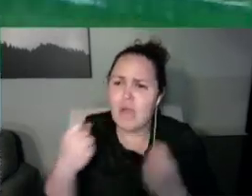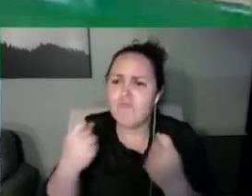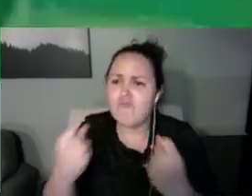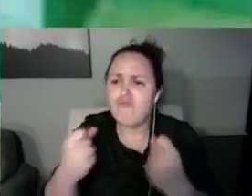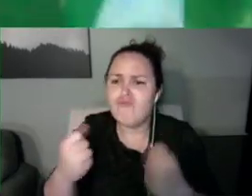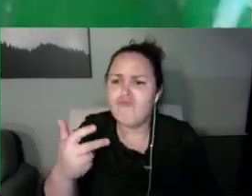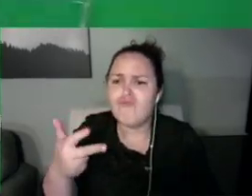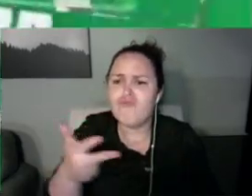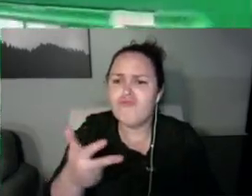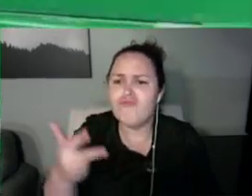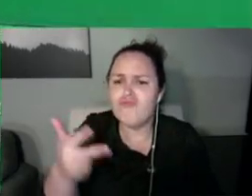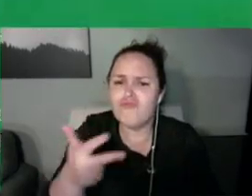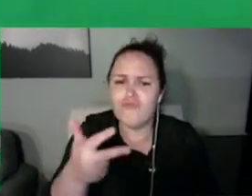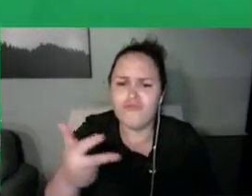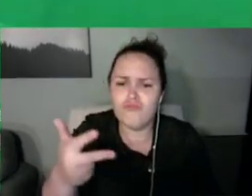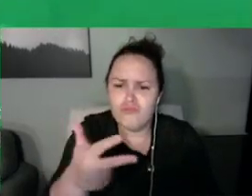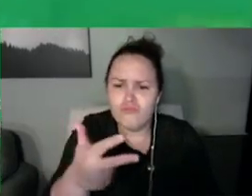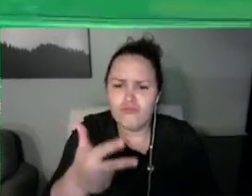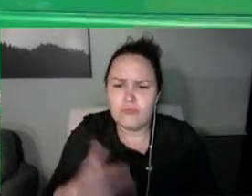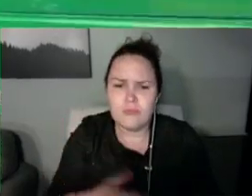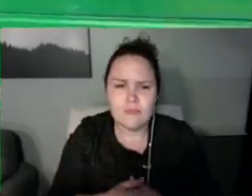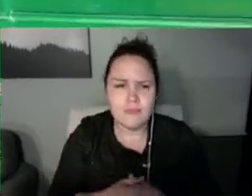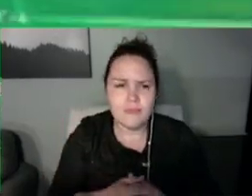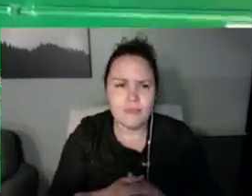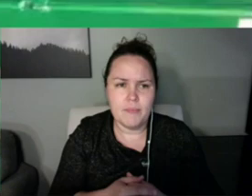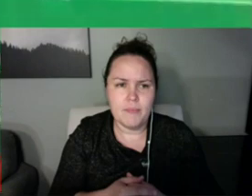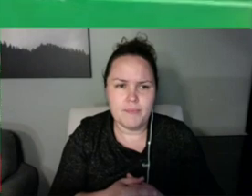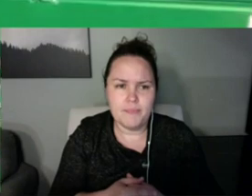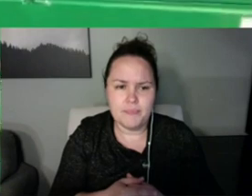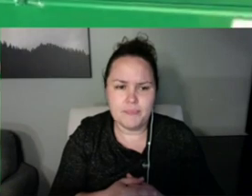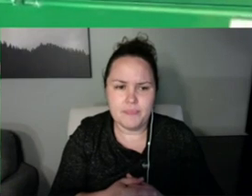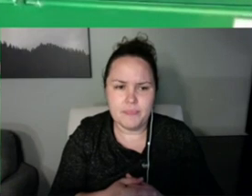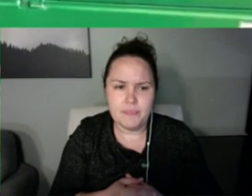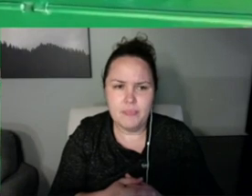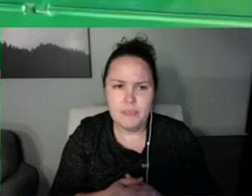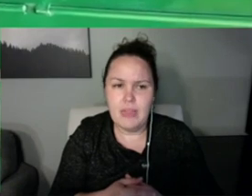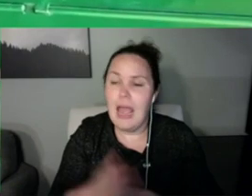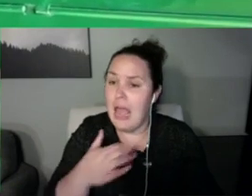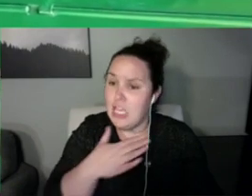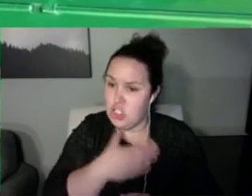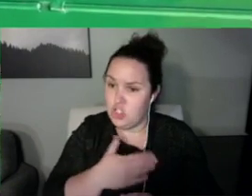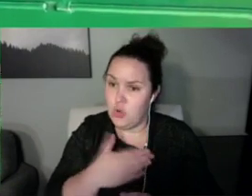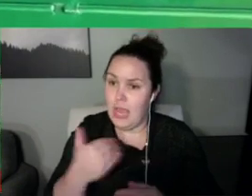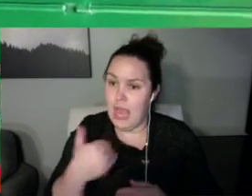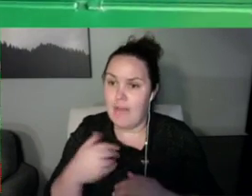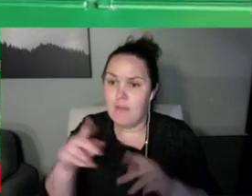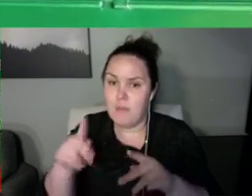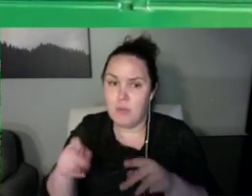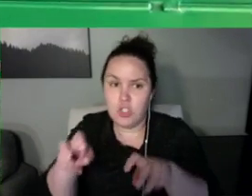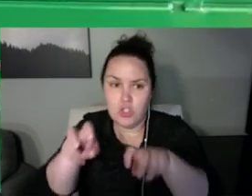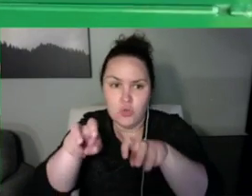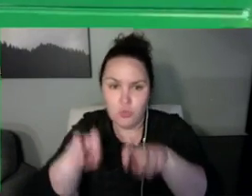and I like to go ahead and have somebody ride.